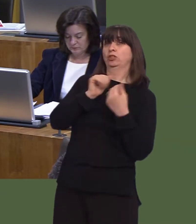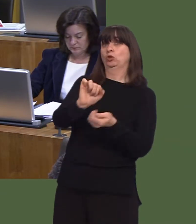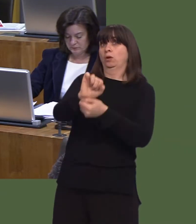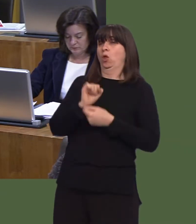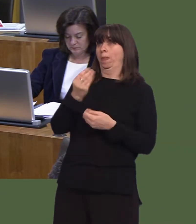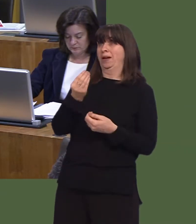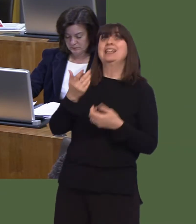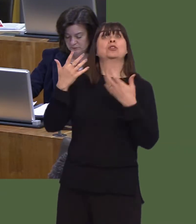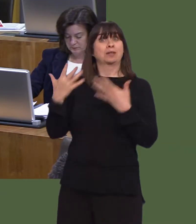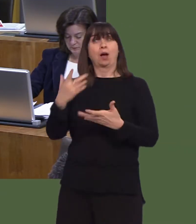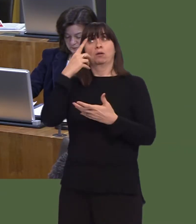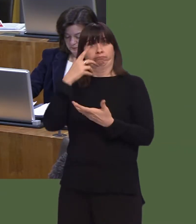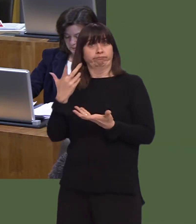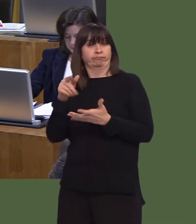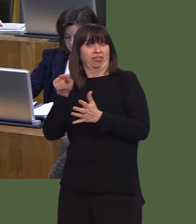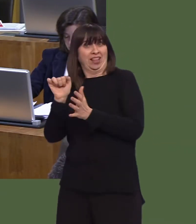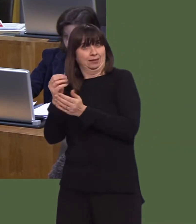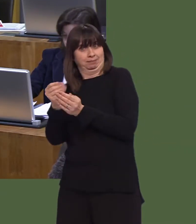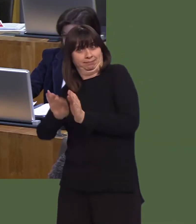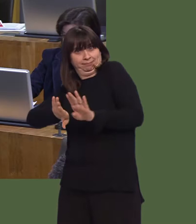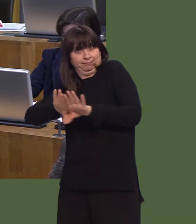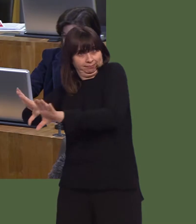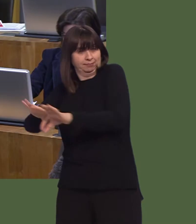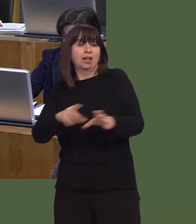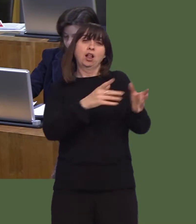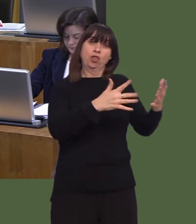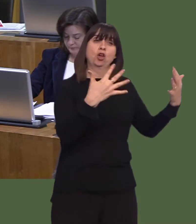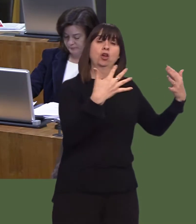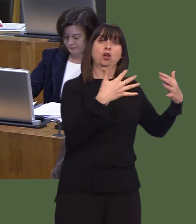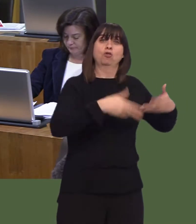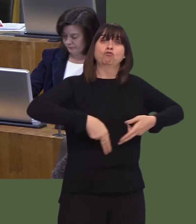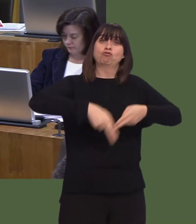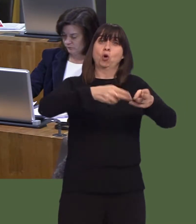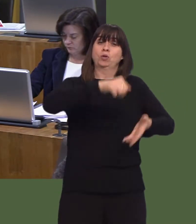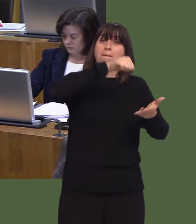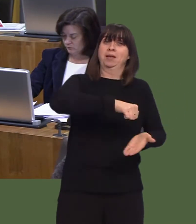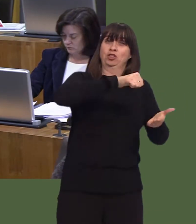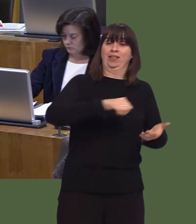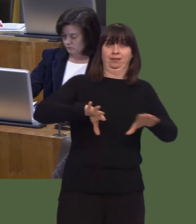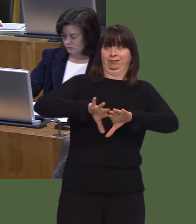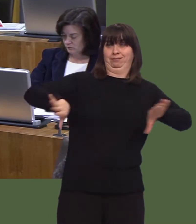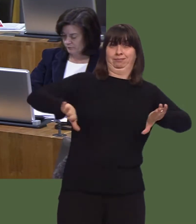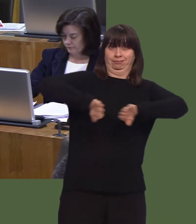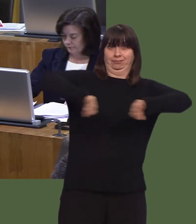So, that is paid for from a separate pot to the roads budget, so it's not in competition